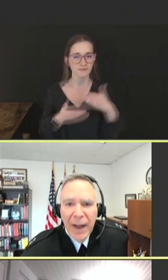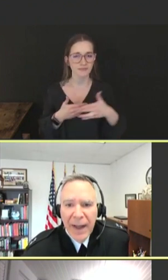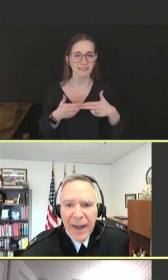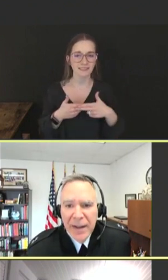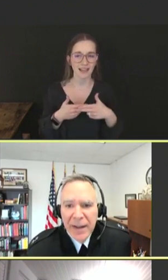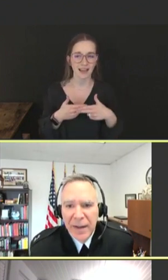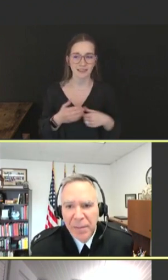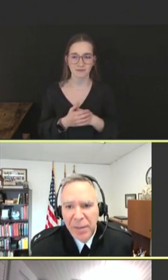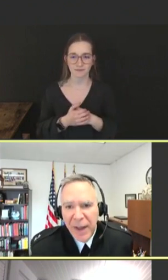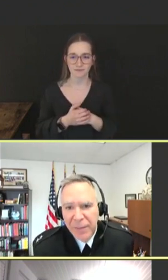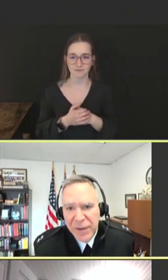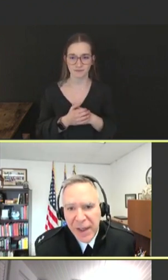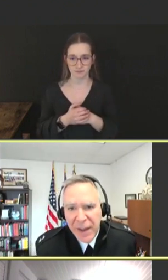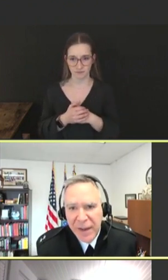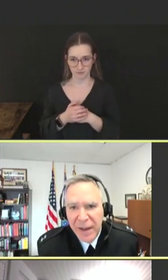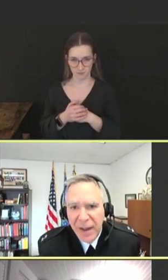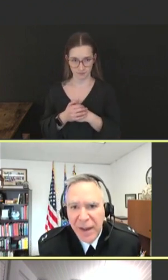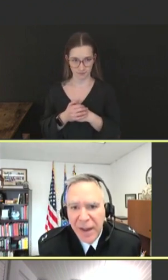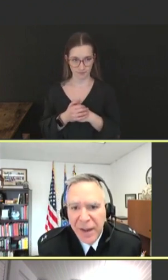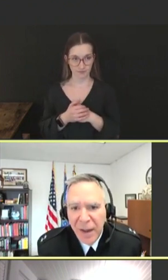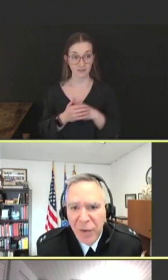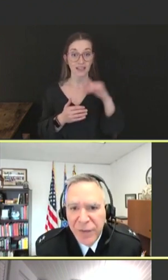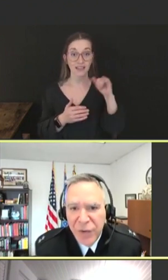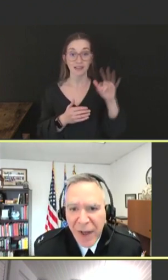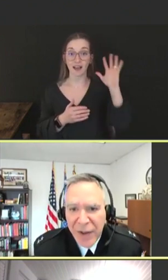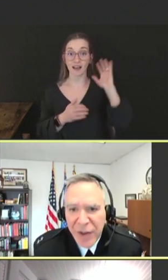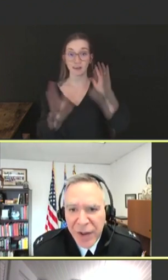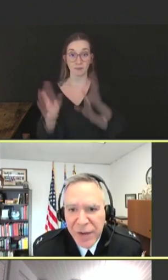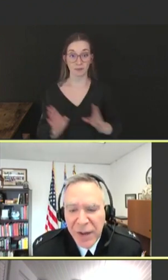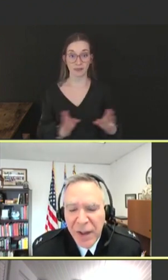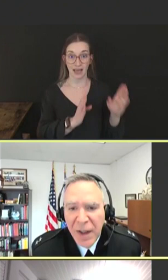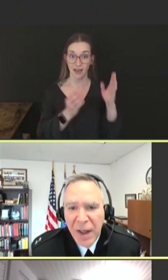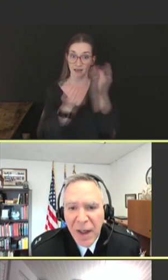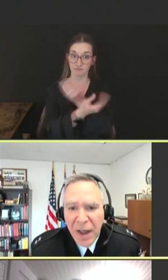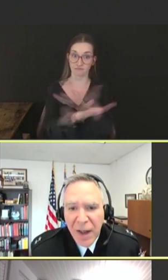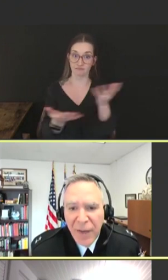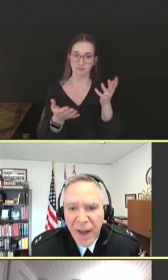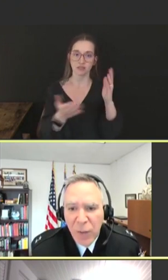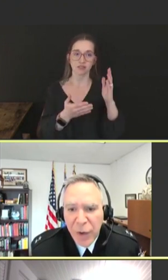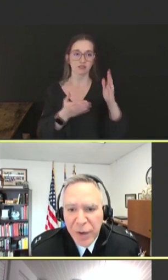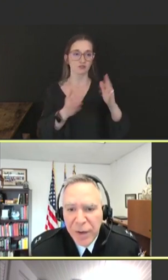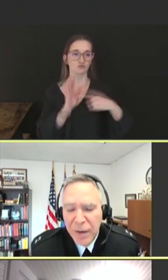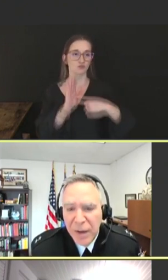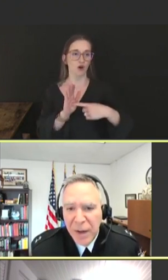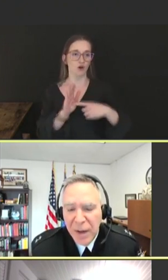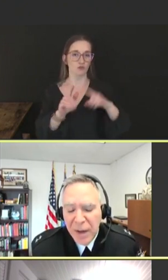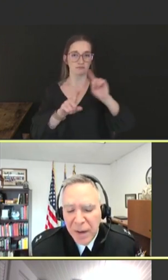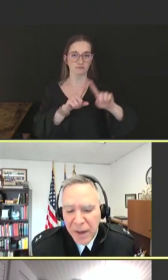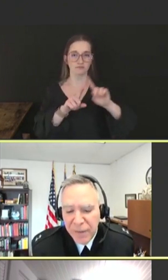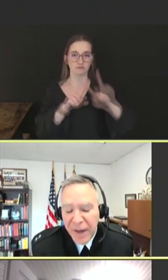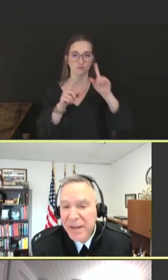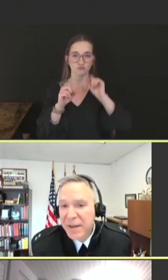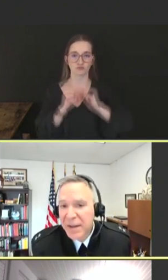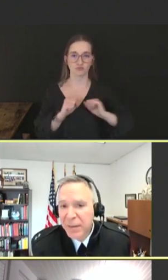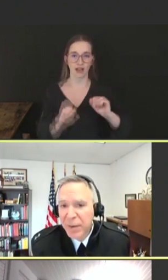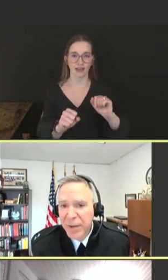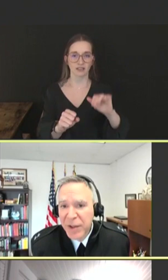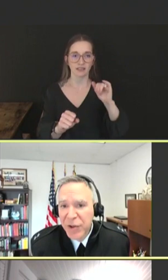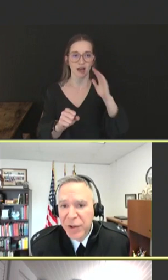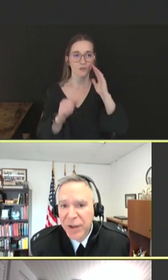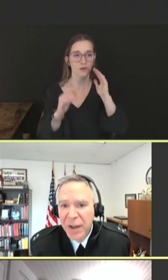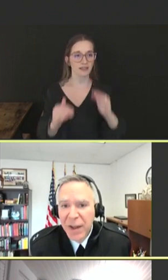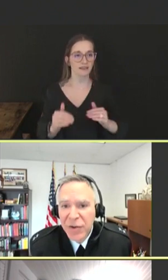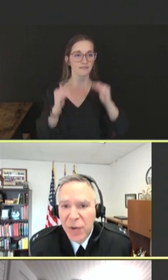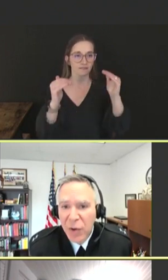And the plan presented a number of strategies that would advance its implementation. So,